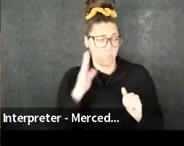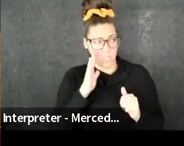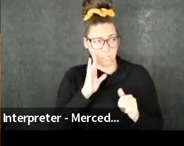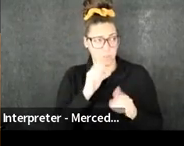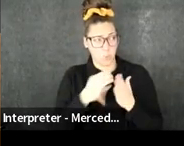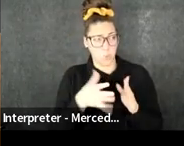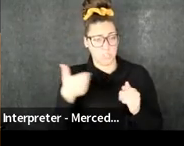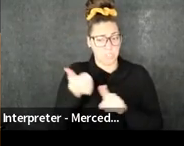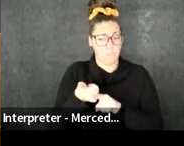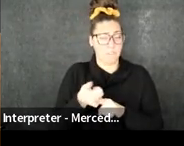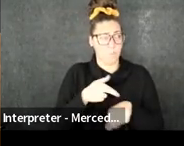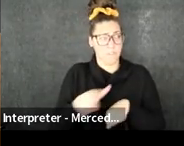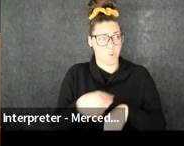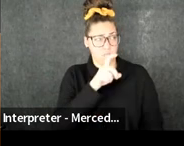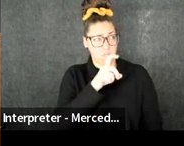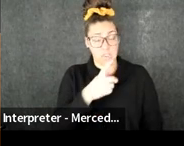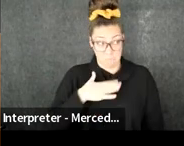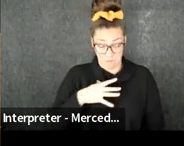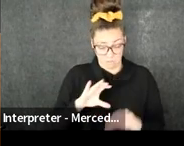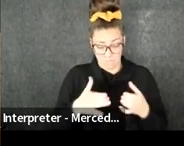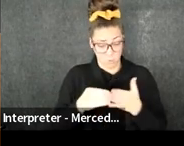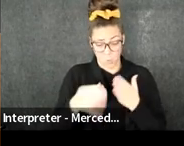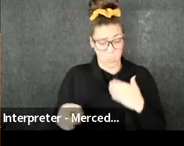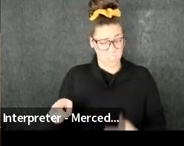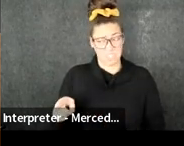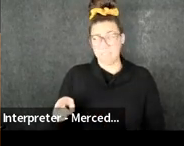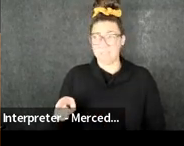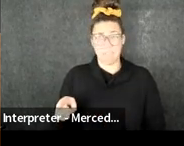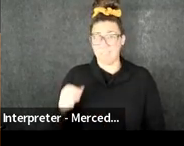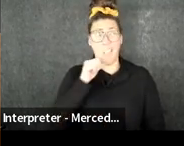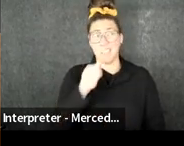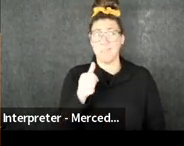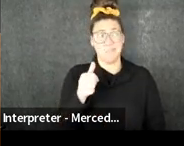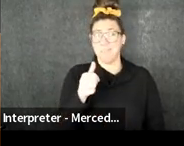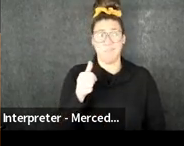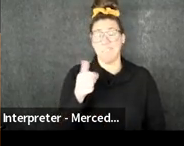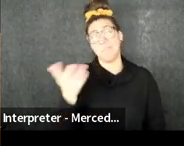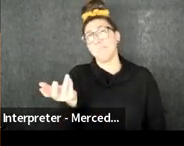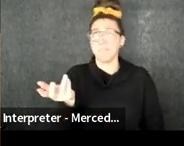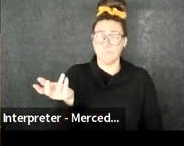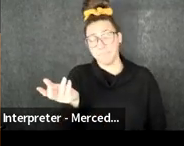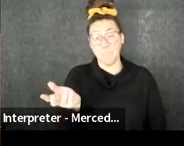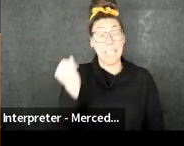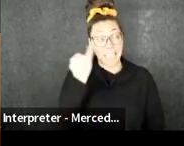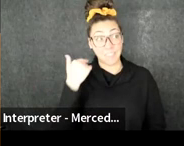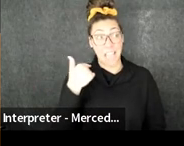Because in my classes the students are really not. I mean, if I if I walk through them with it